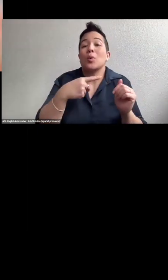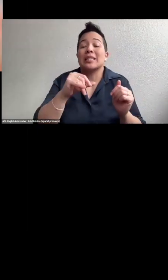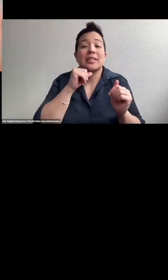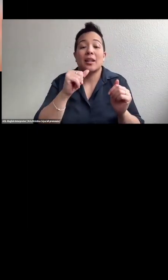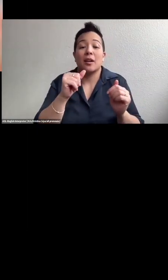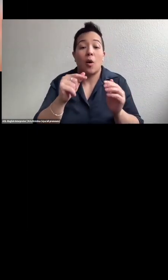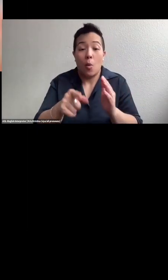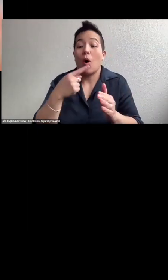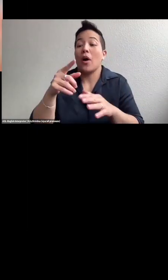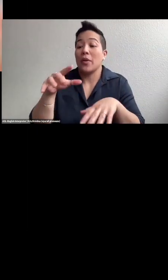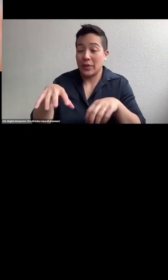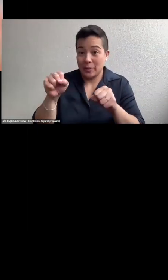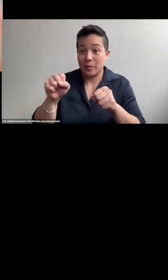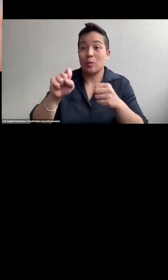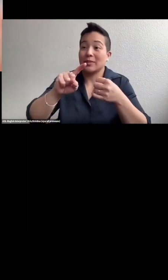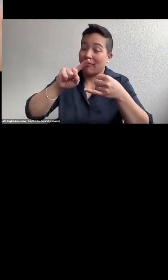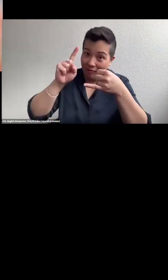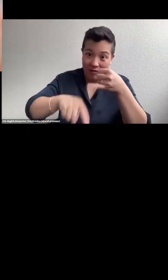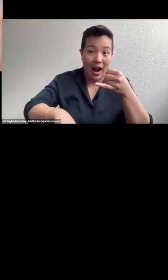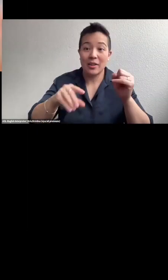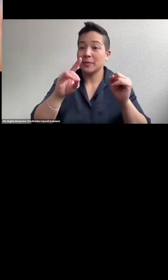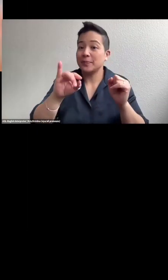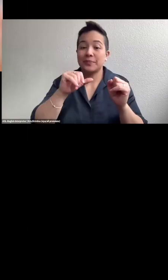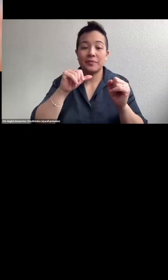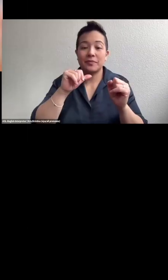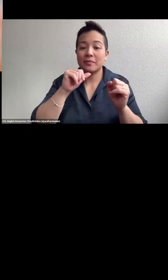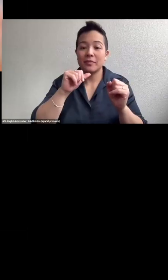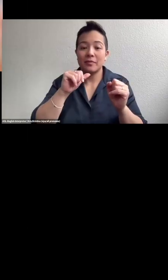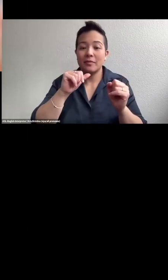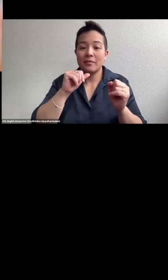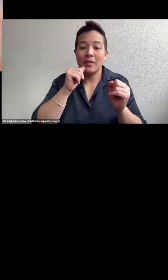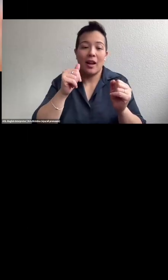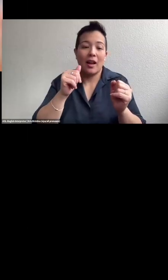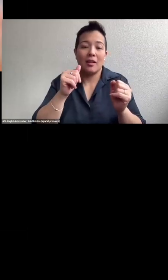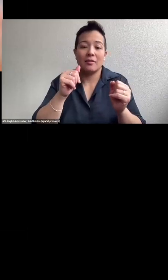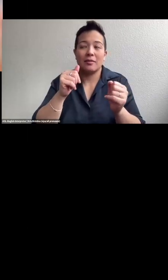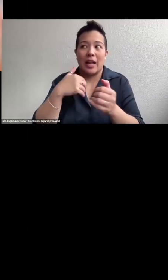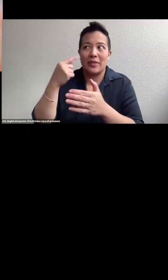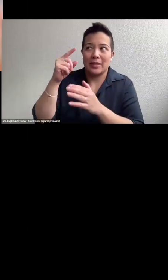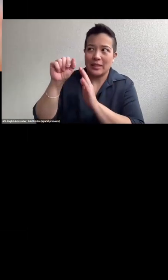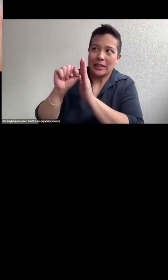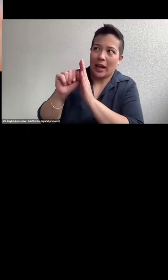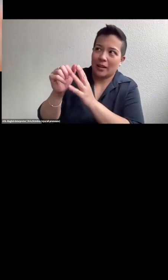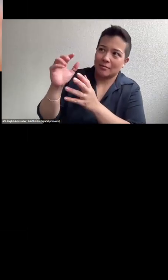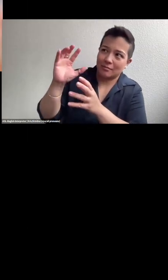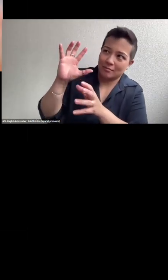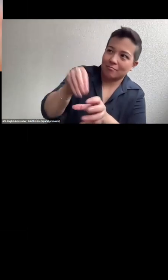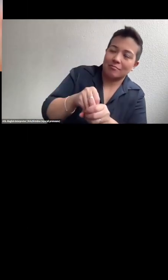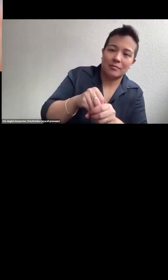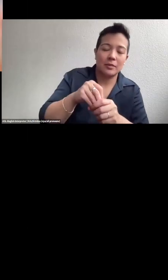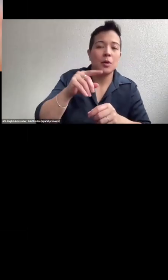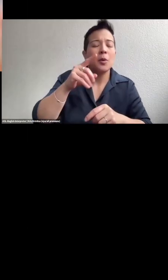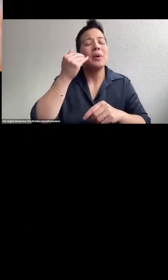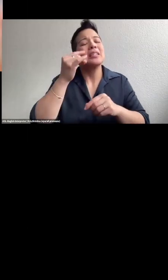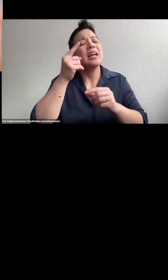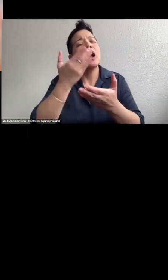adoption was final and did not have to because it got to a point, with all of the